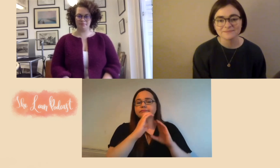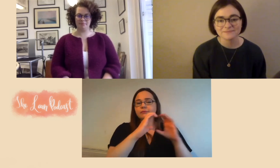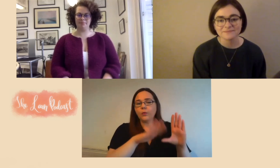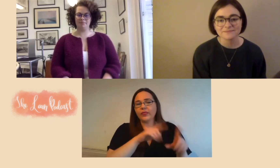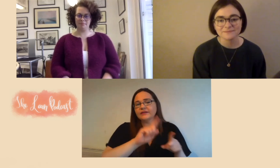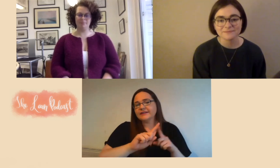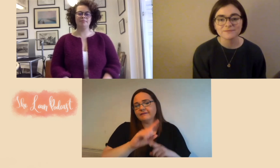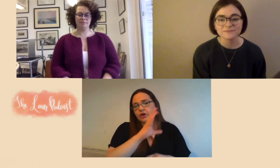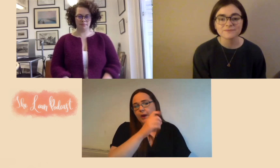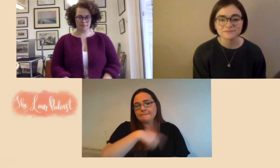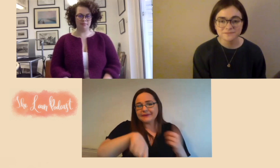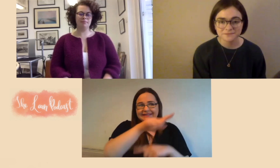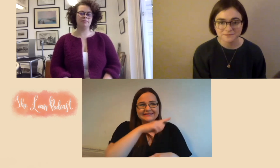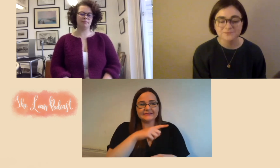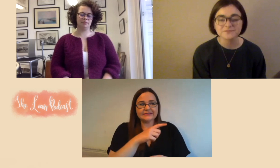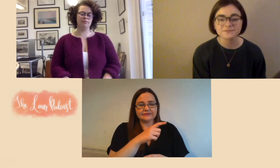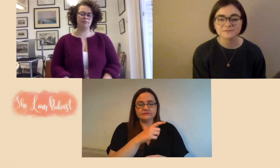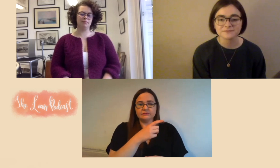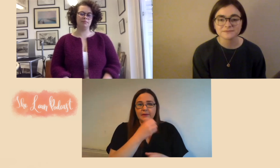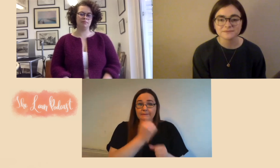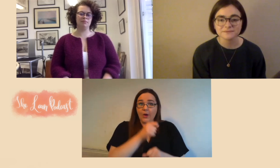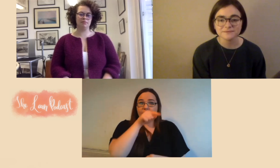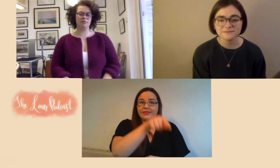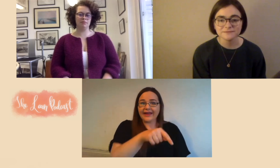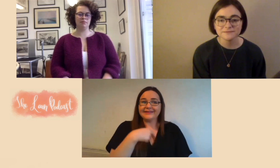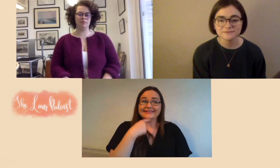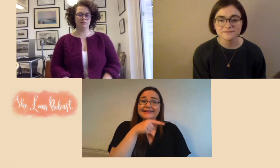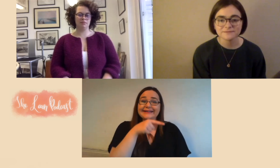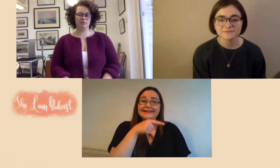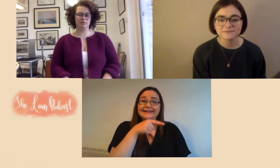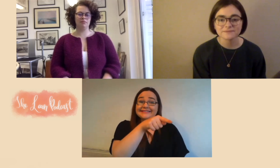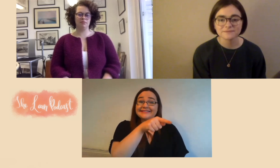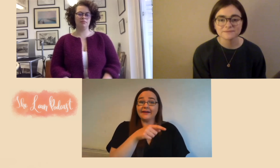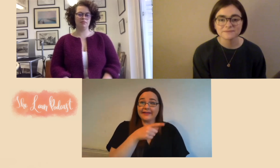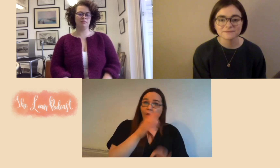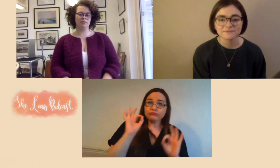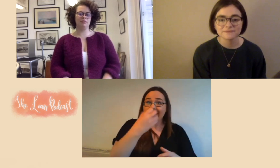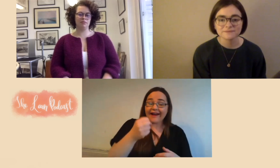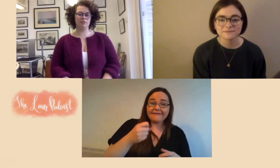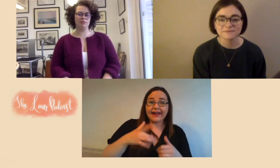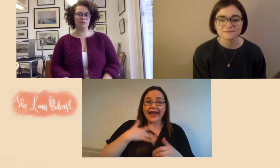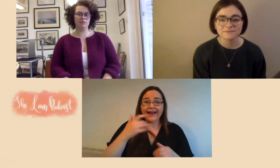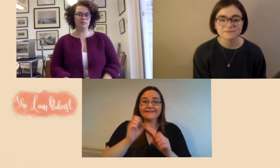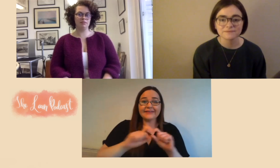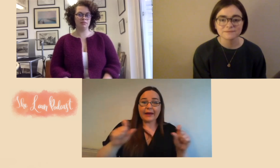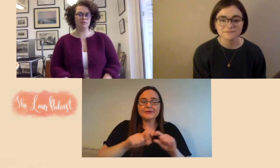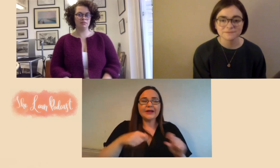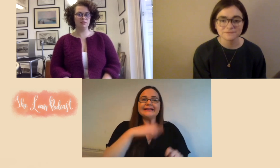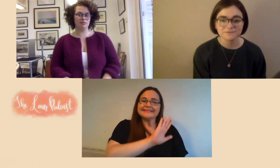in that conversation? So, I think some companies definitely need a lot more awareness around that. But they think, oh, it's brilliant, we've live captioning.